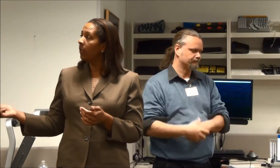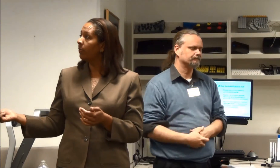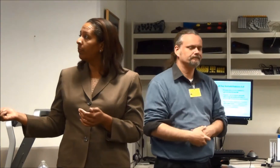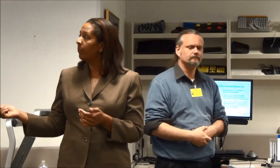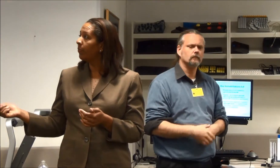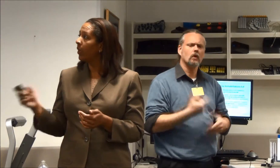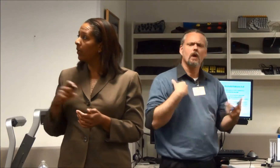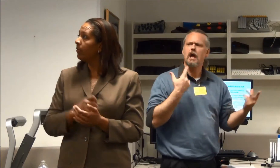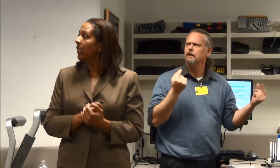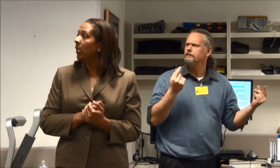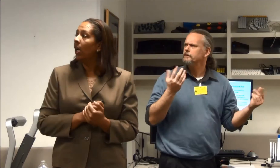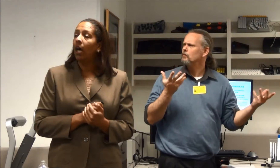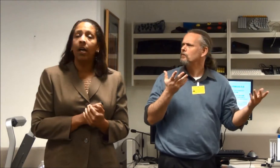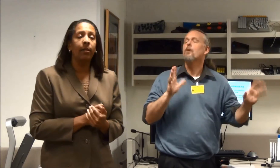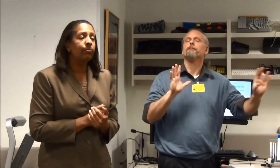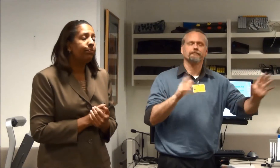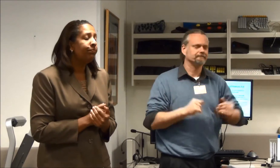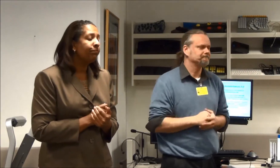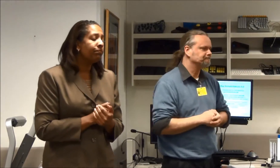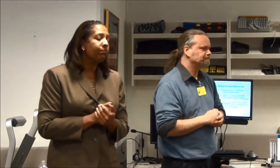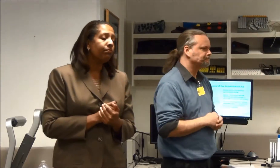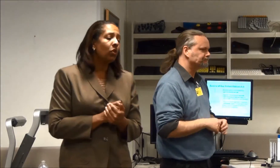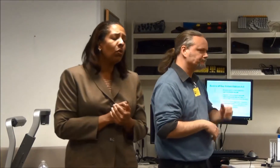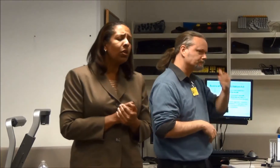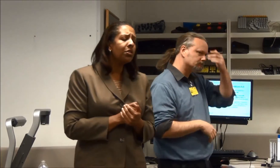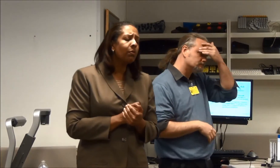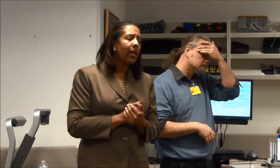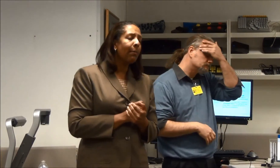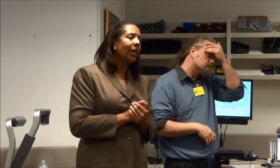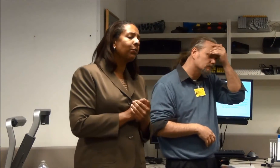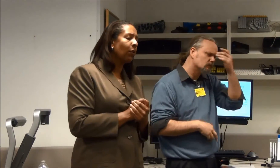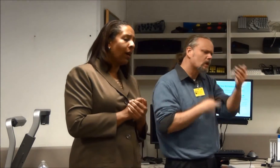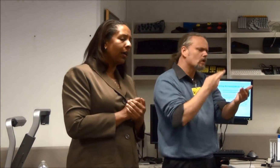So what did I do? There. What does the Rehab Act require?